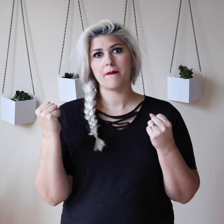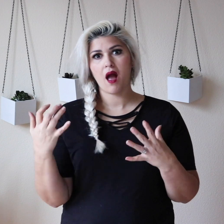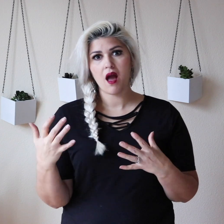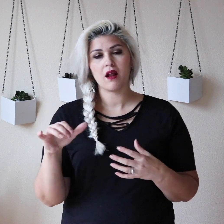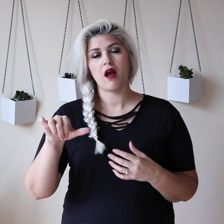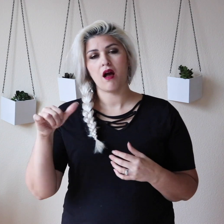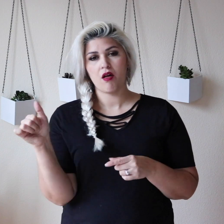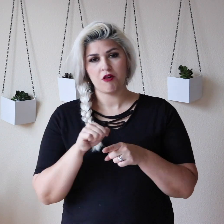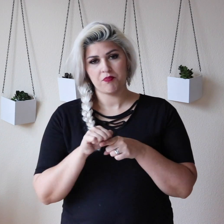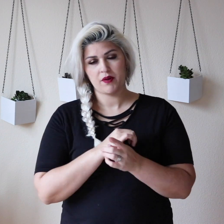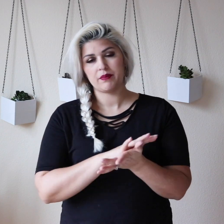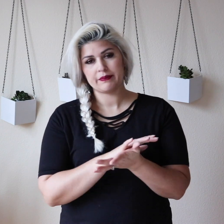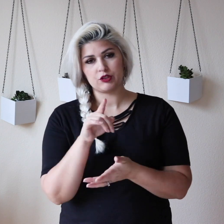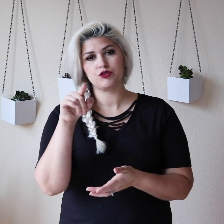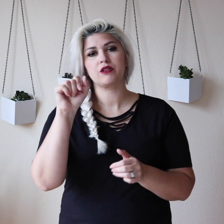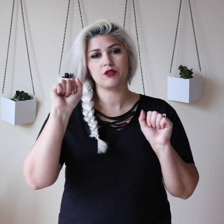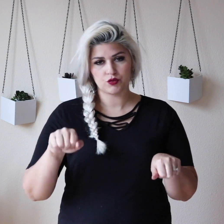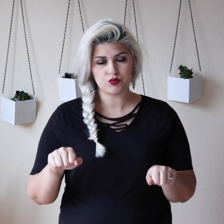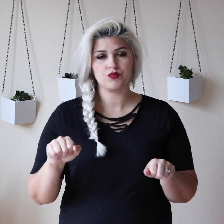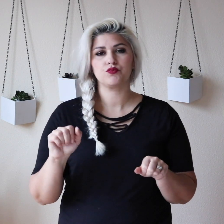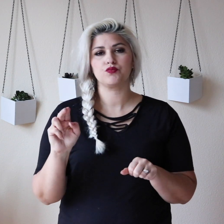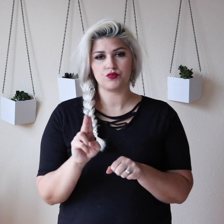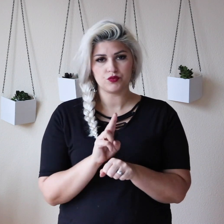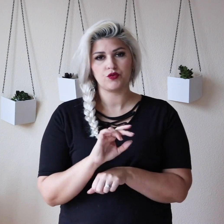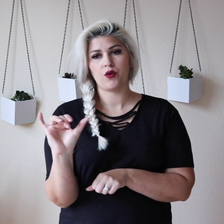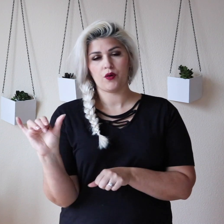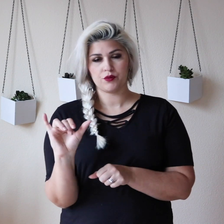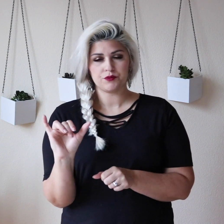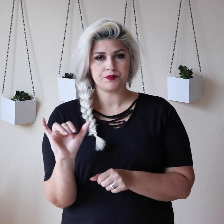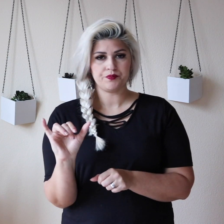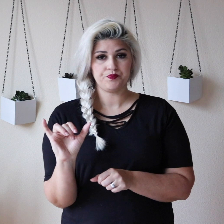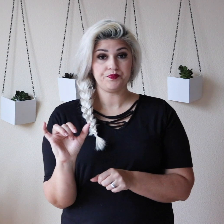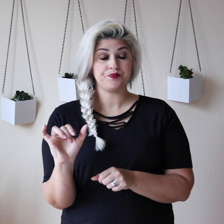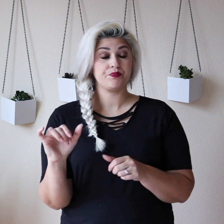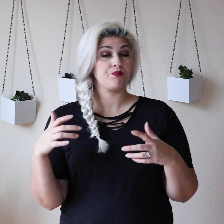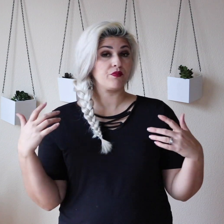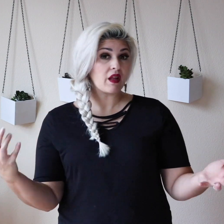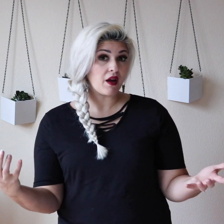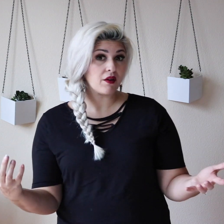Also, I have many other practice videos and other worksheets that you can use and watch as well.